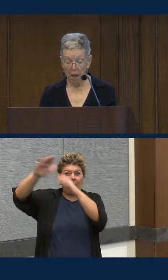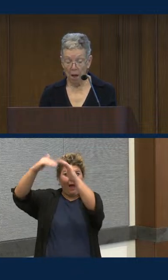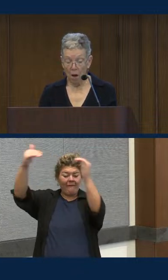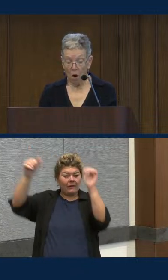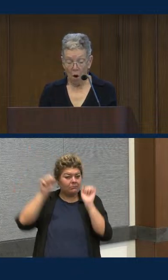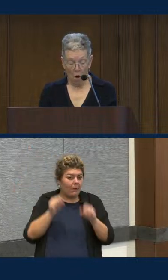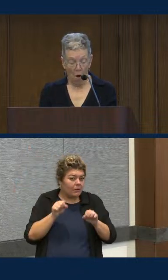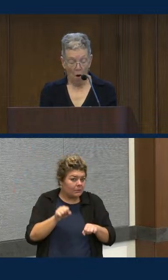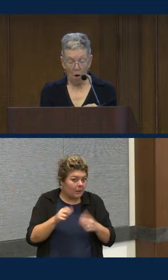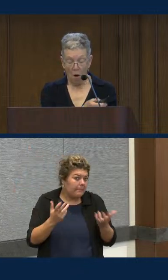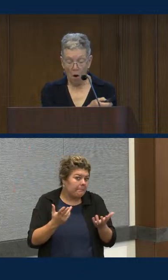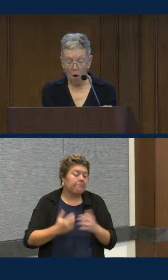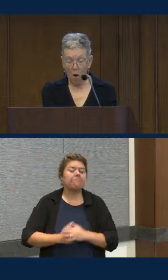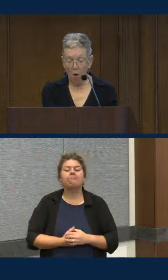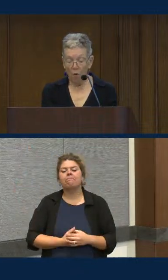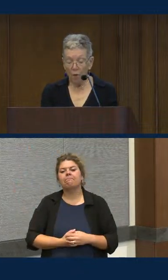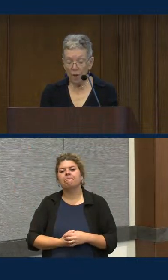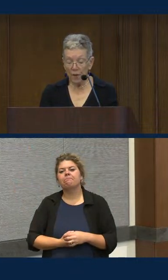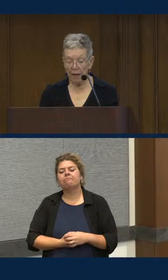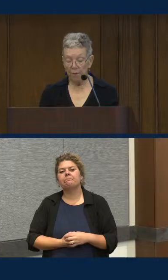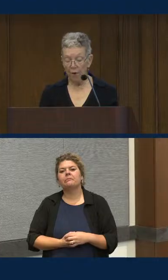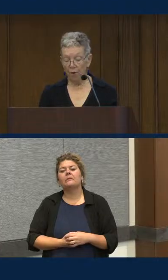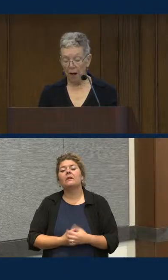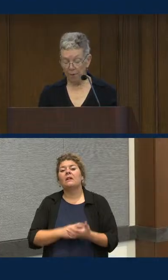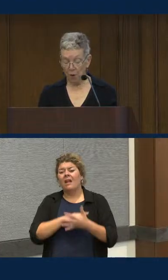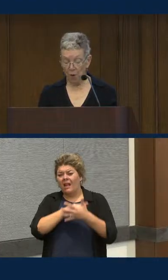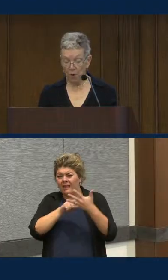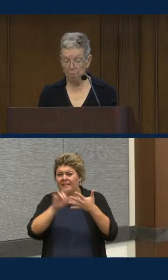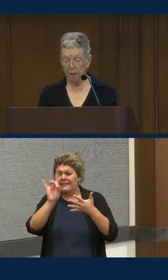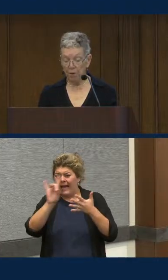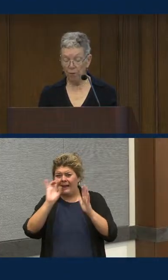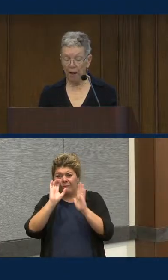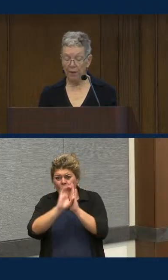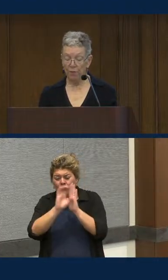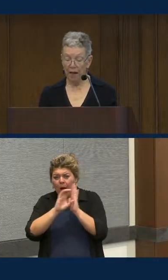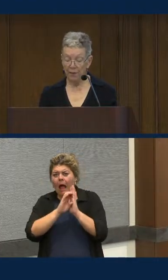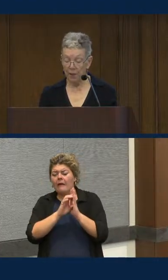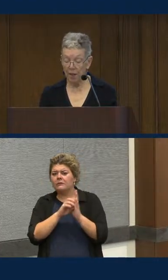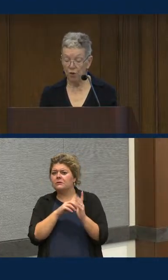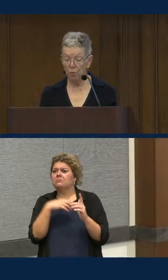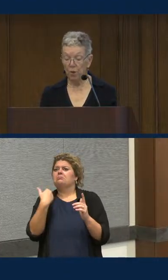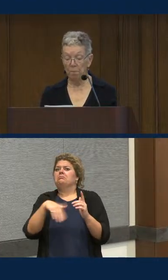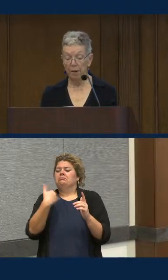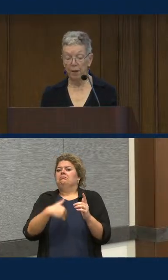Although these eight photographs all speak to Frank's fascination with American